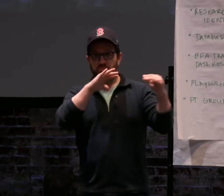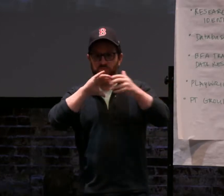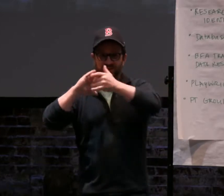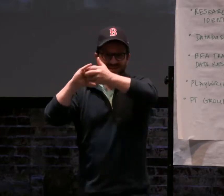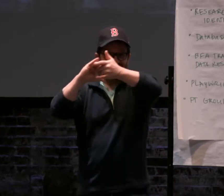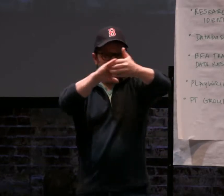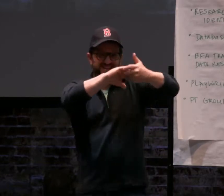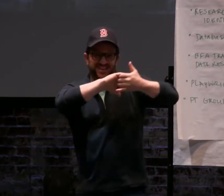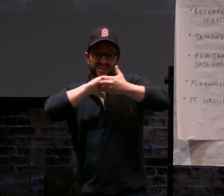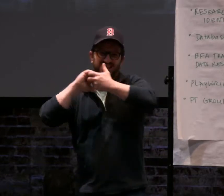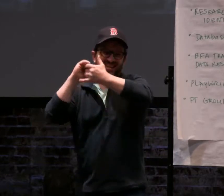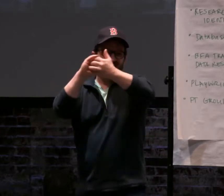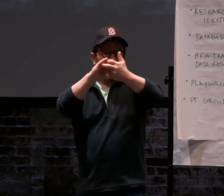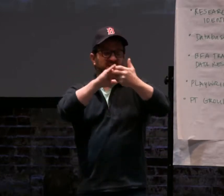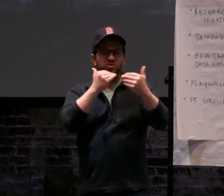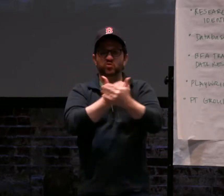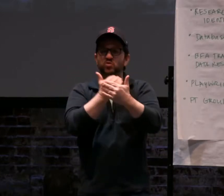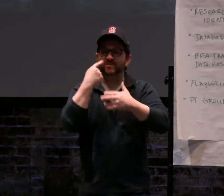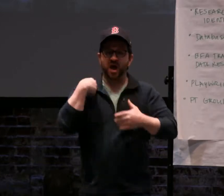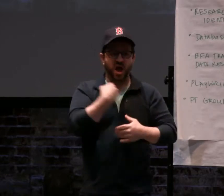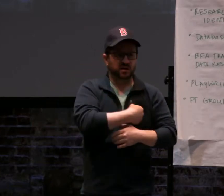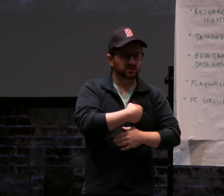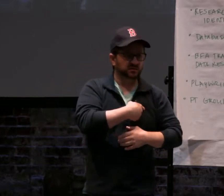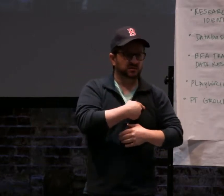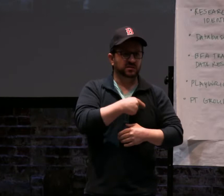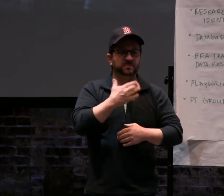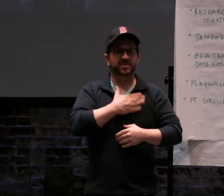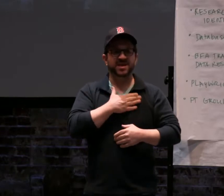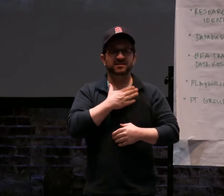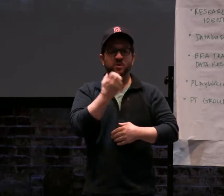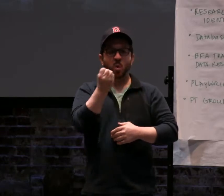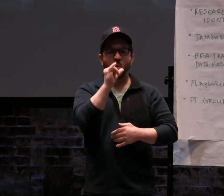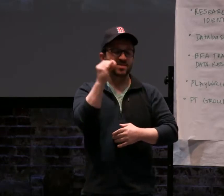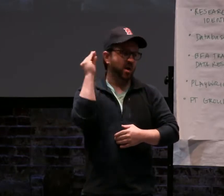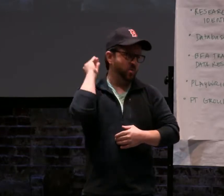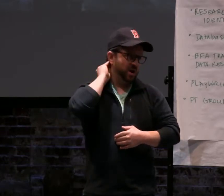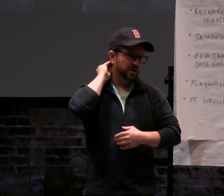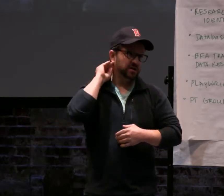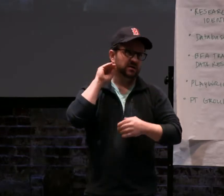Raise it to the national level, the national level. Keep working, again, this is all new for us